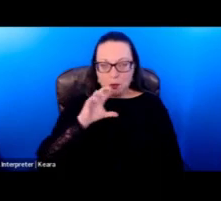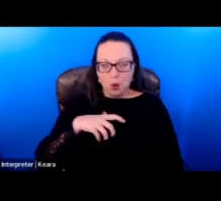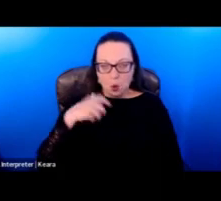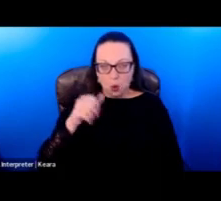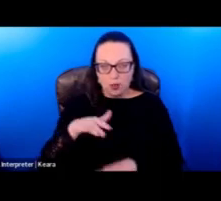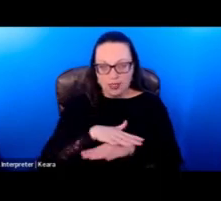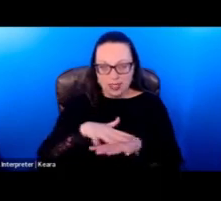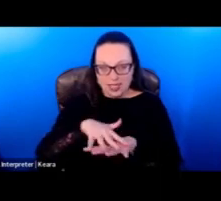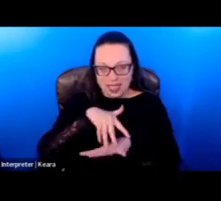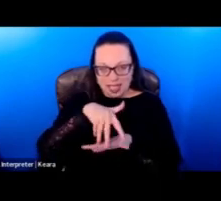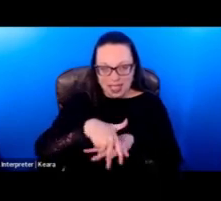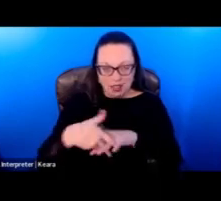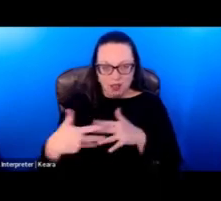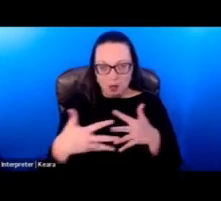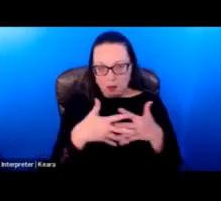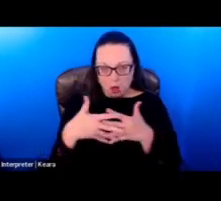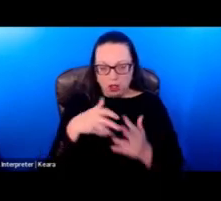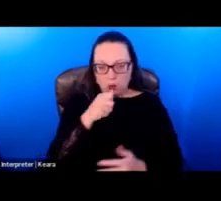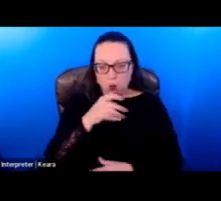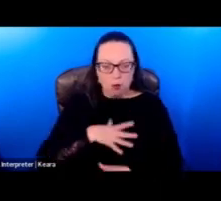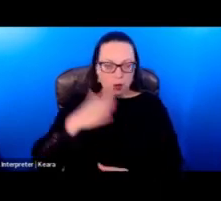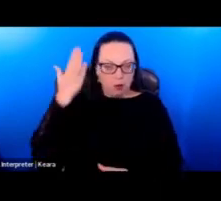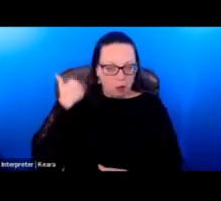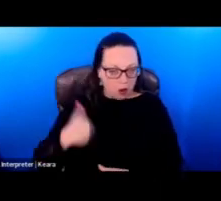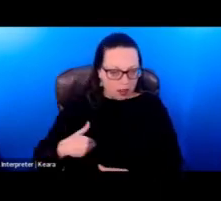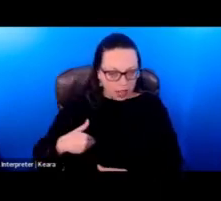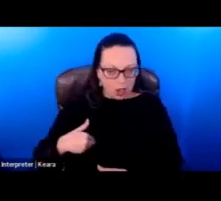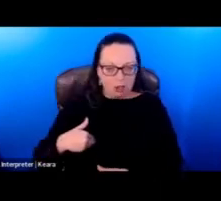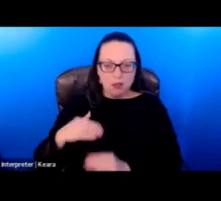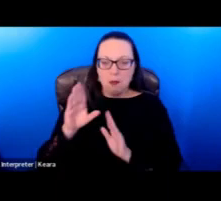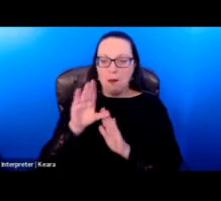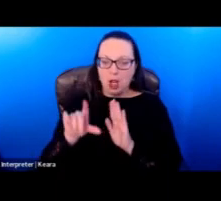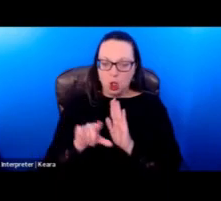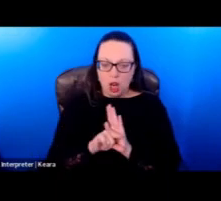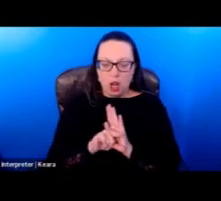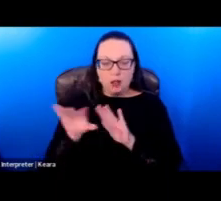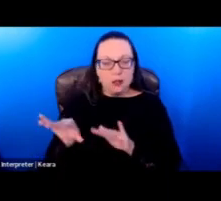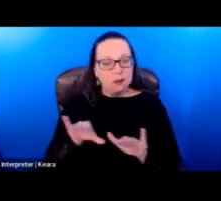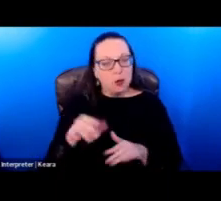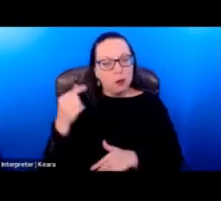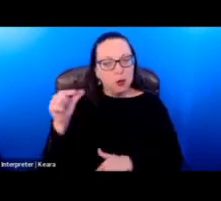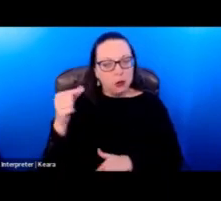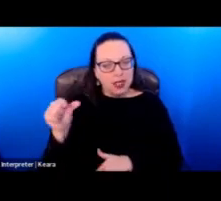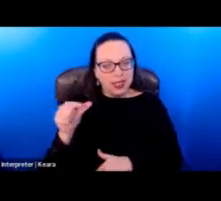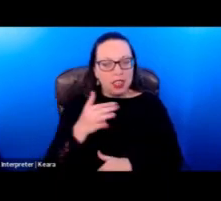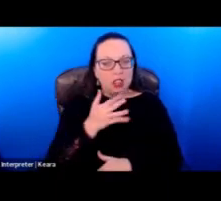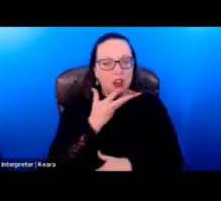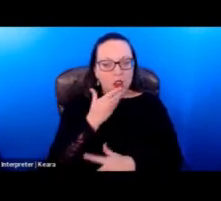vehicle pedestrian accident and a stroke in 2010. I'm the director of the Pueblo Brain